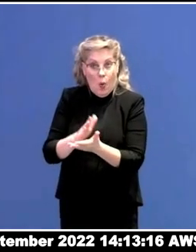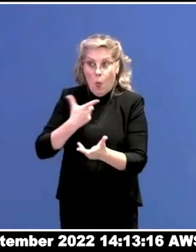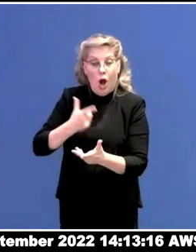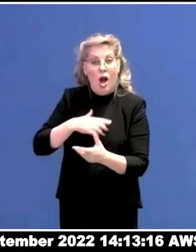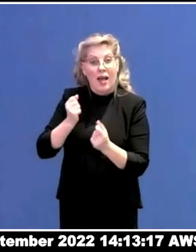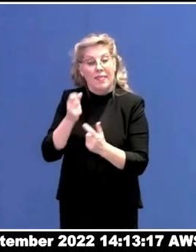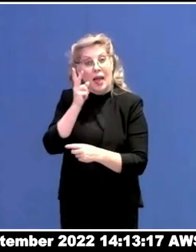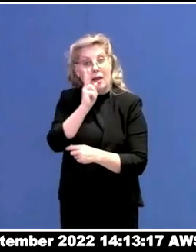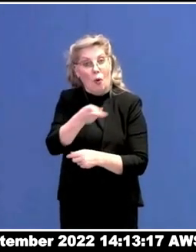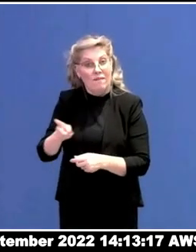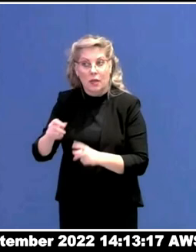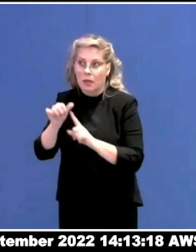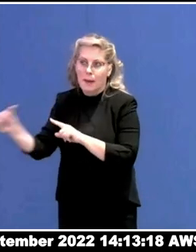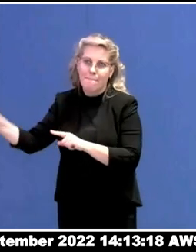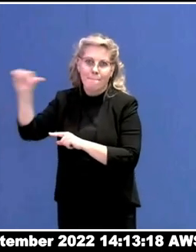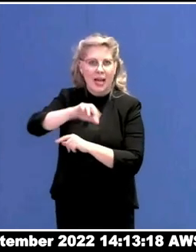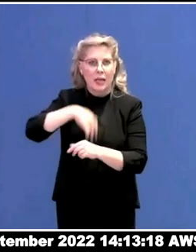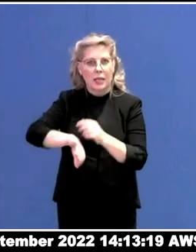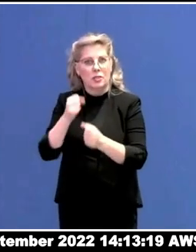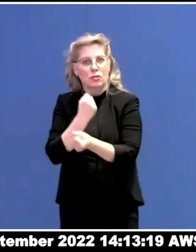wouldn't be criminalised while homeless.